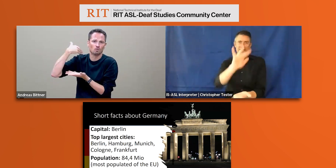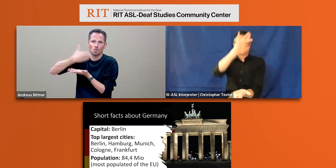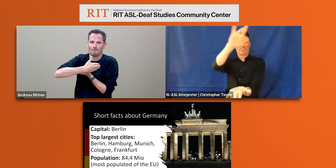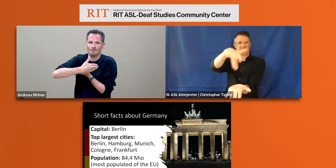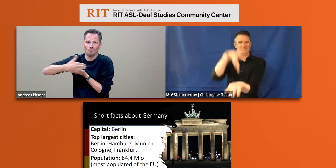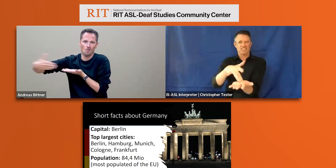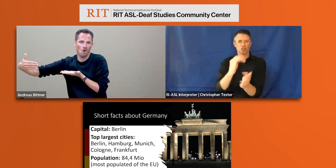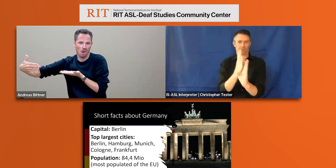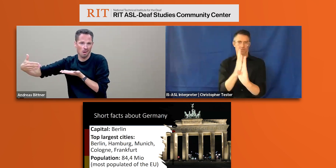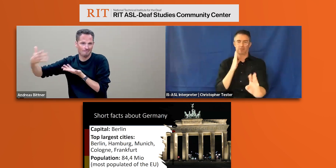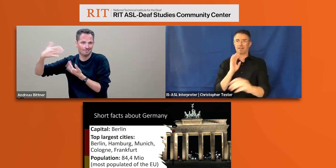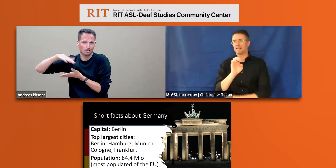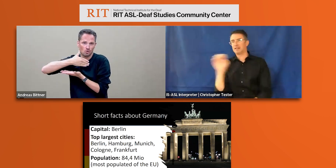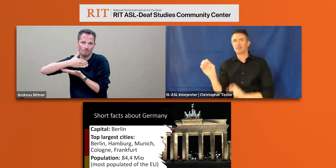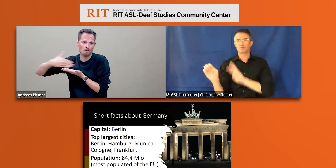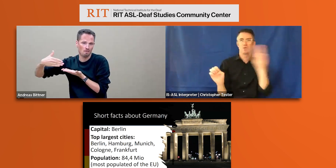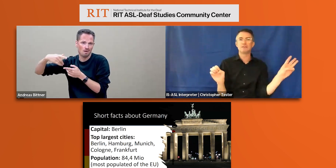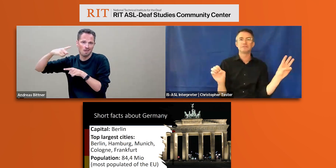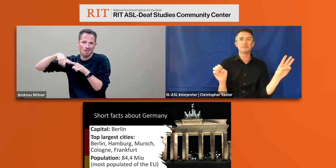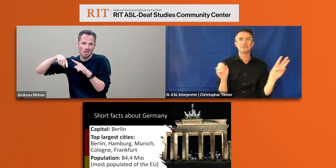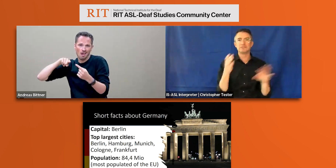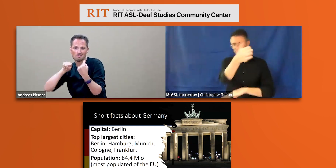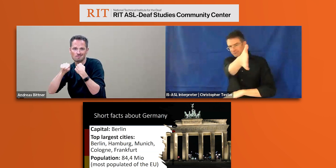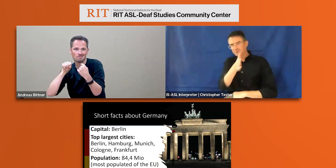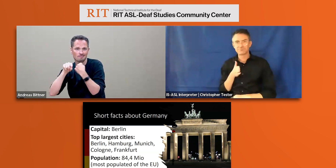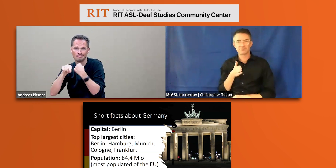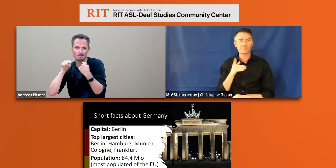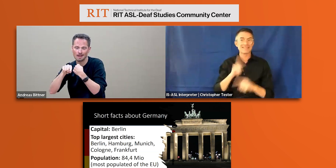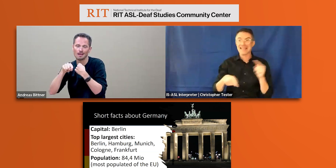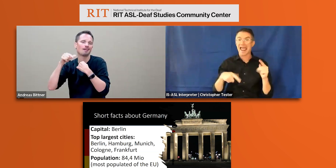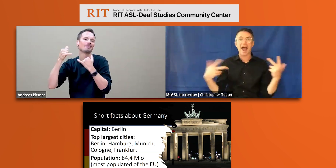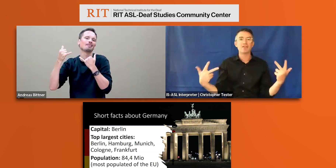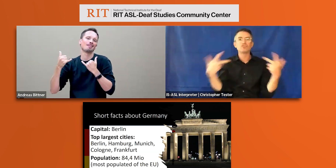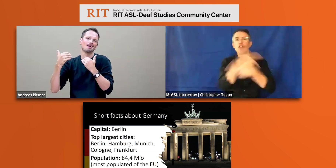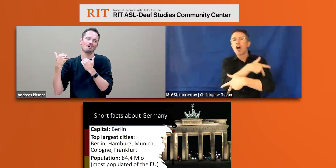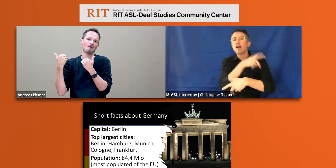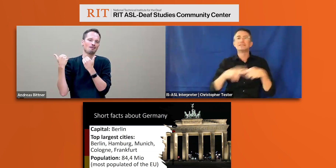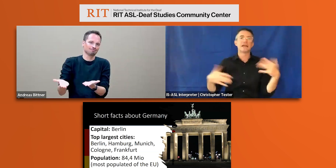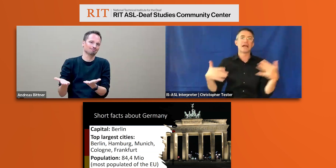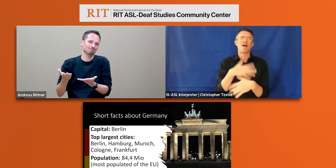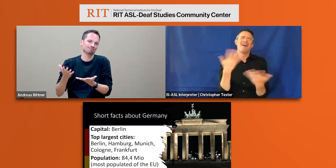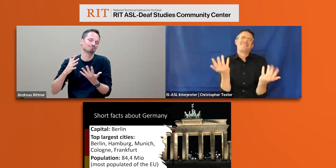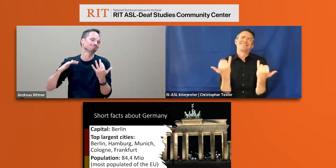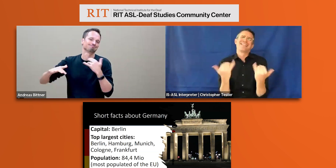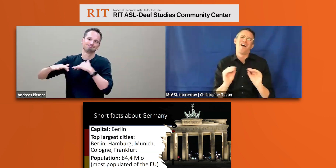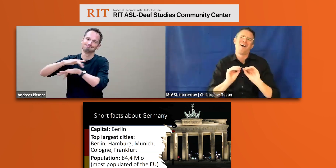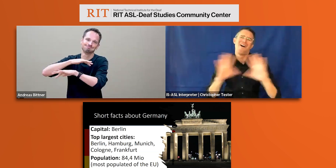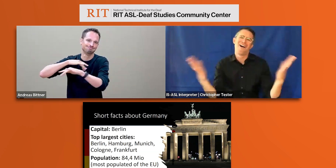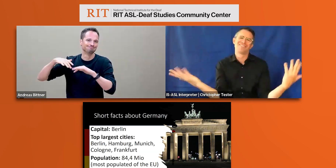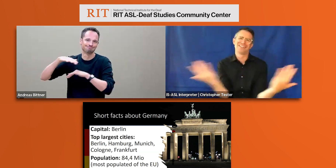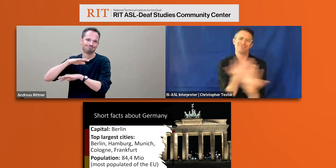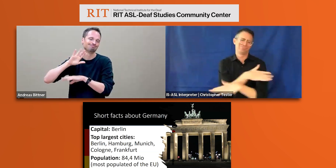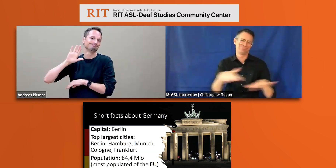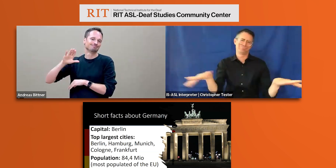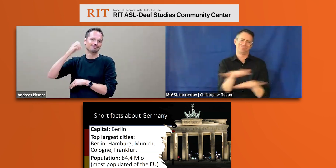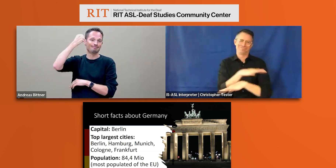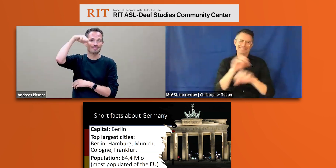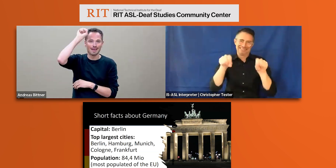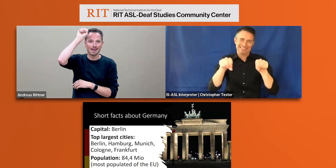That's the Brandenburg Gate. And that is the Brandenburg Gate there that you see on the picture.